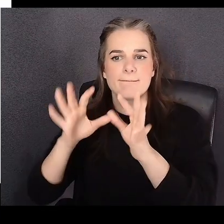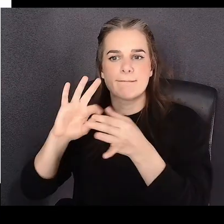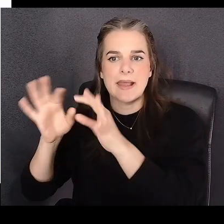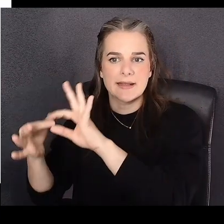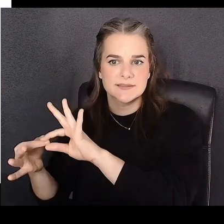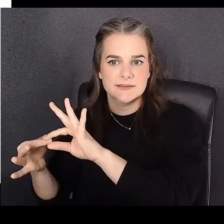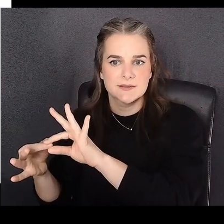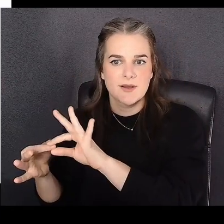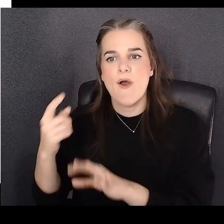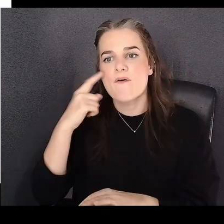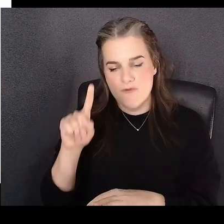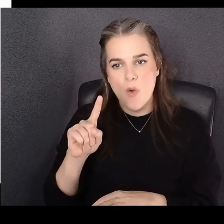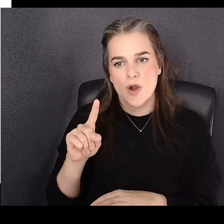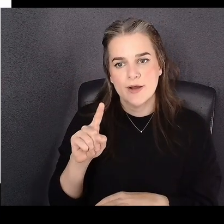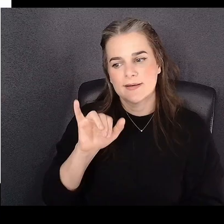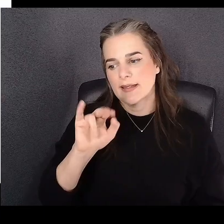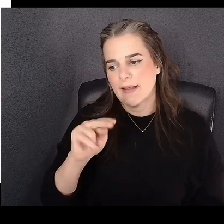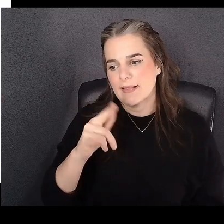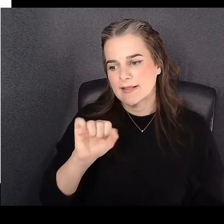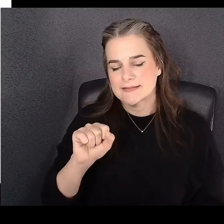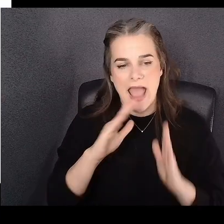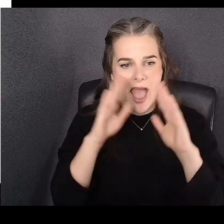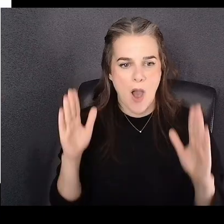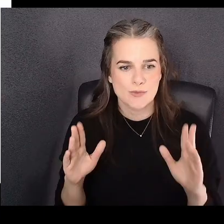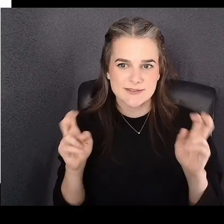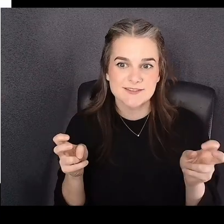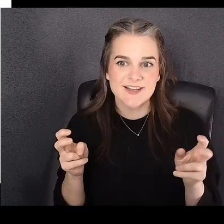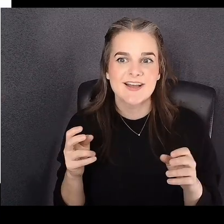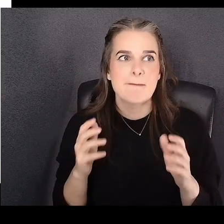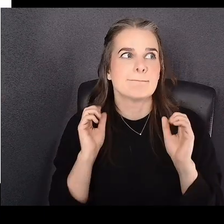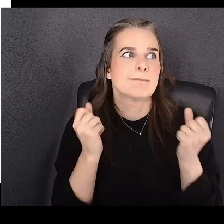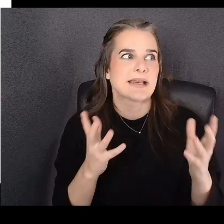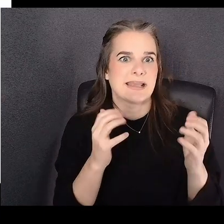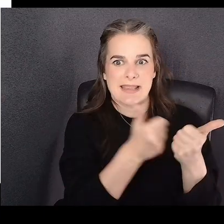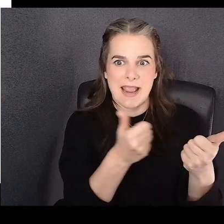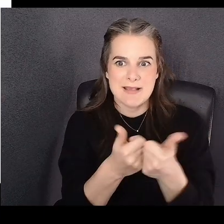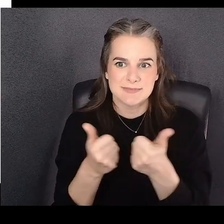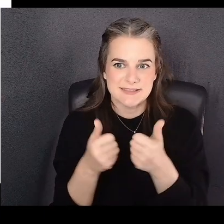It has a bunch of different games and activities that individuals can sign up and compete for.